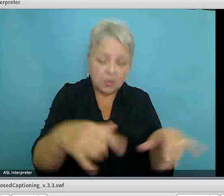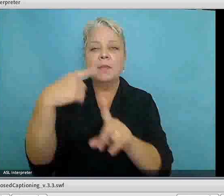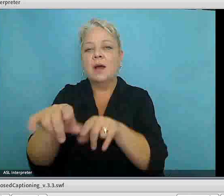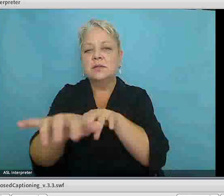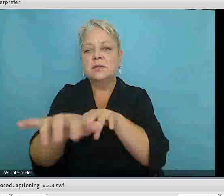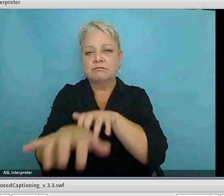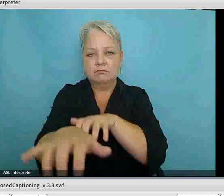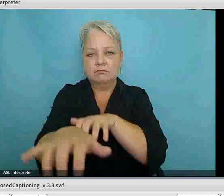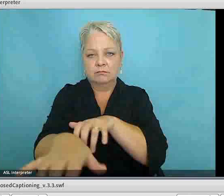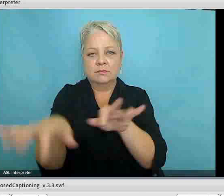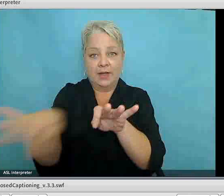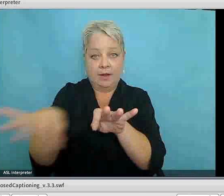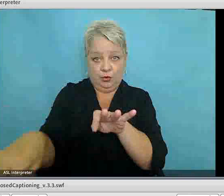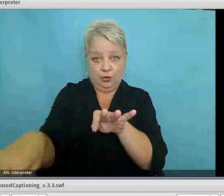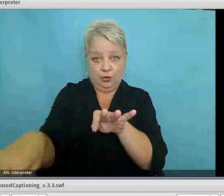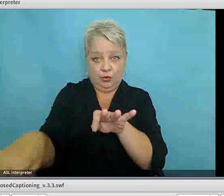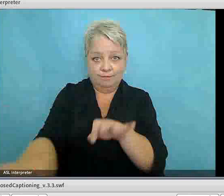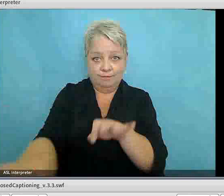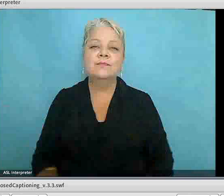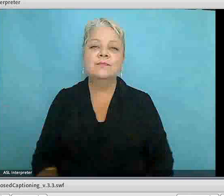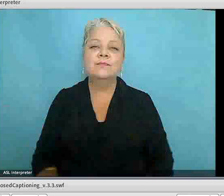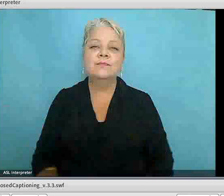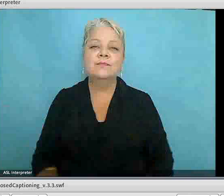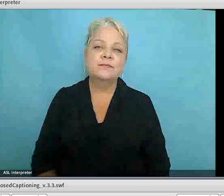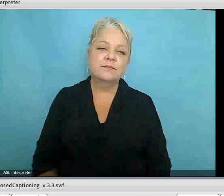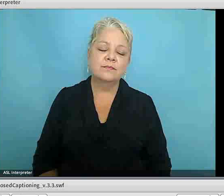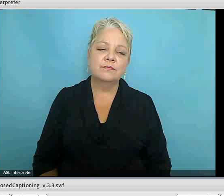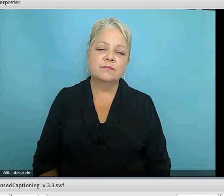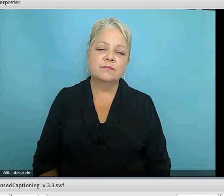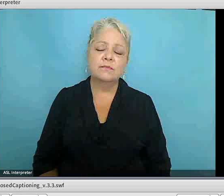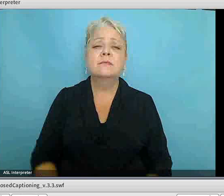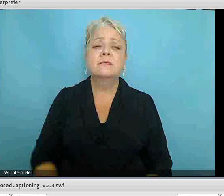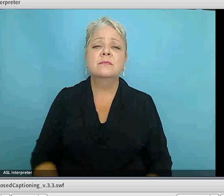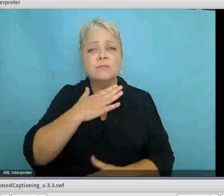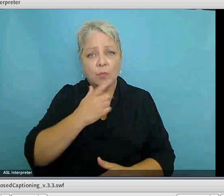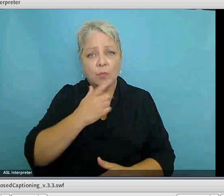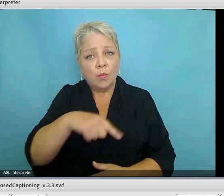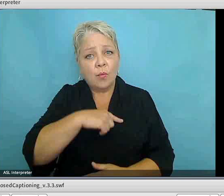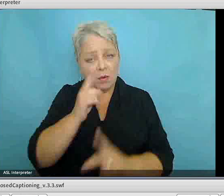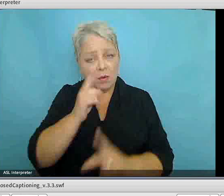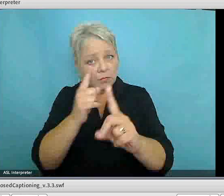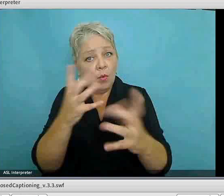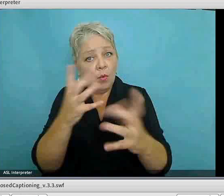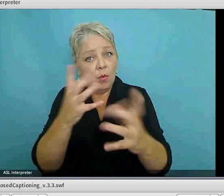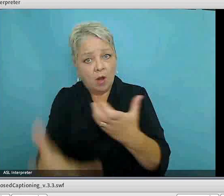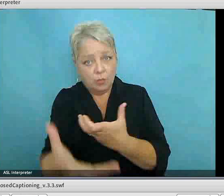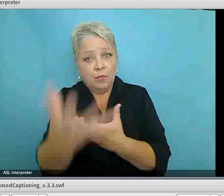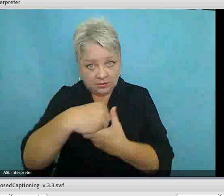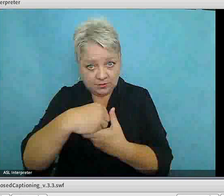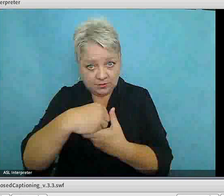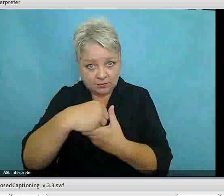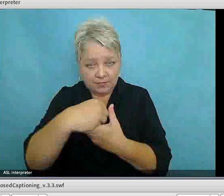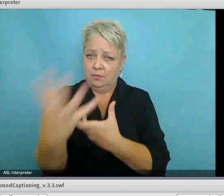We encourage your participation and have a couple of ways for you to participate.